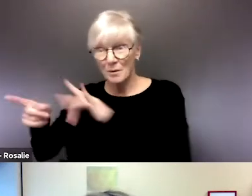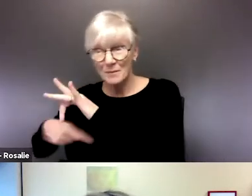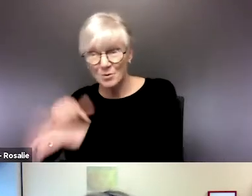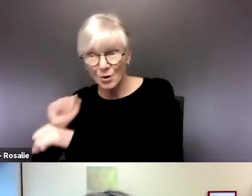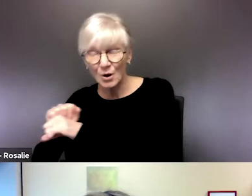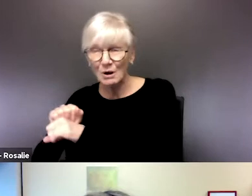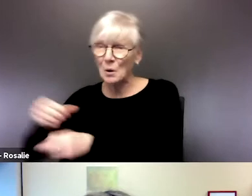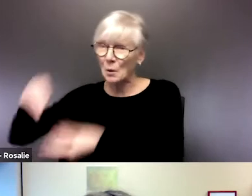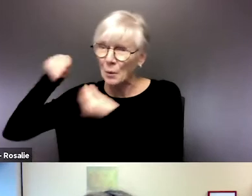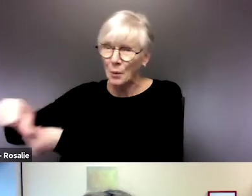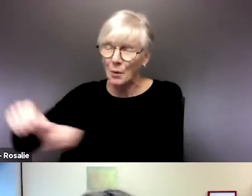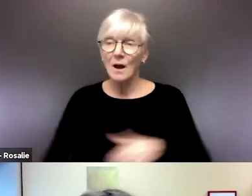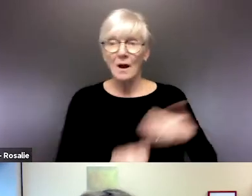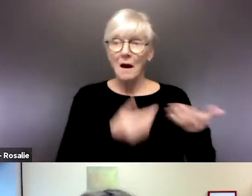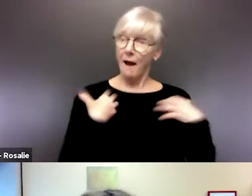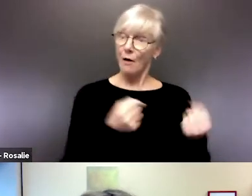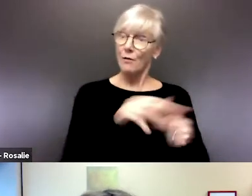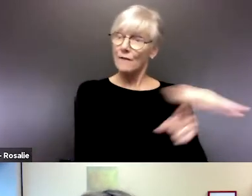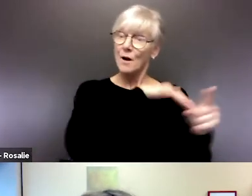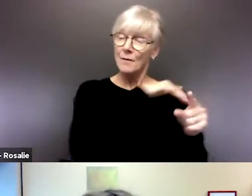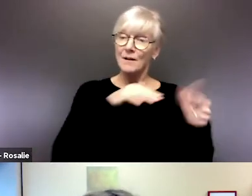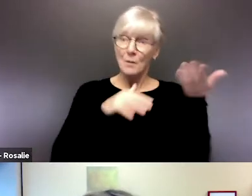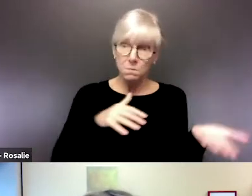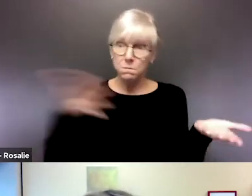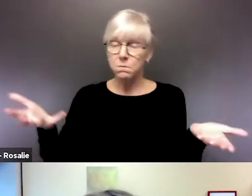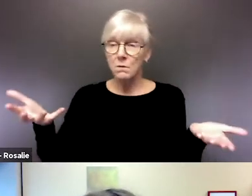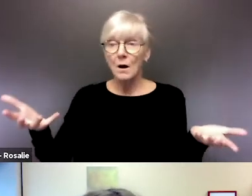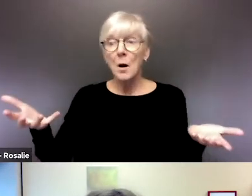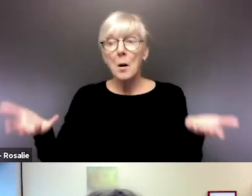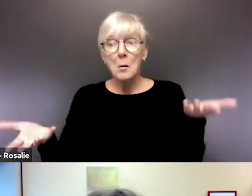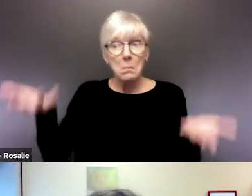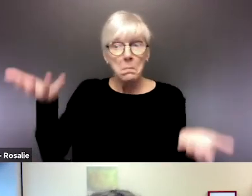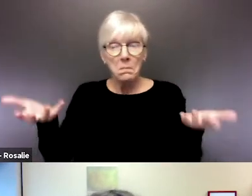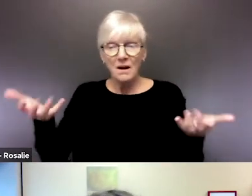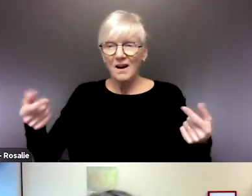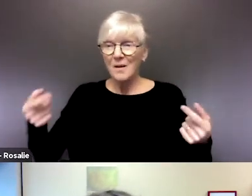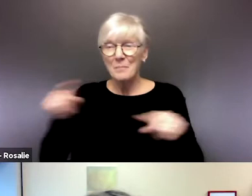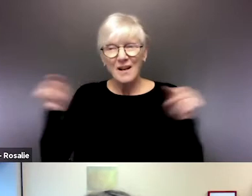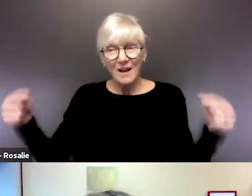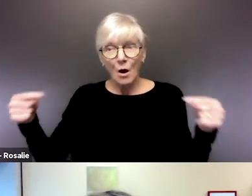and result in a series of contradictory practices in the workplace. For example,